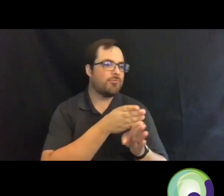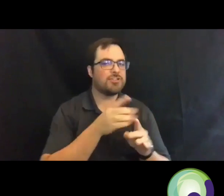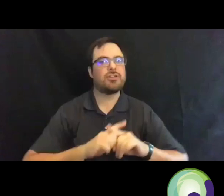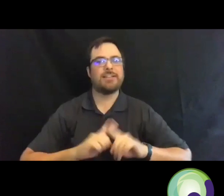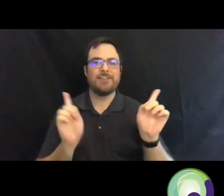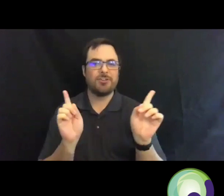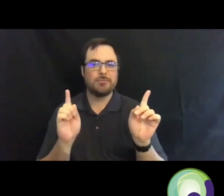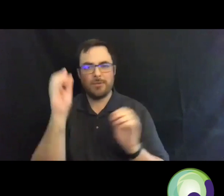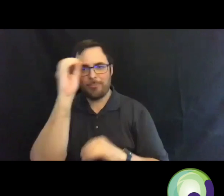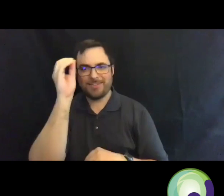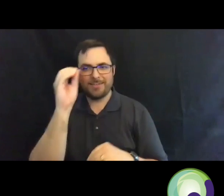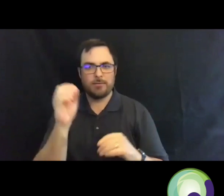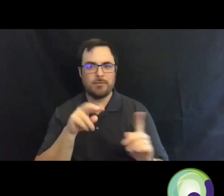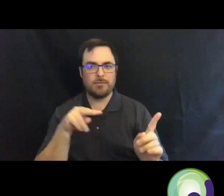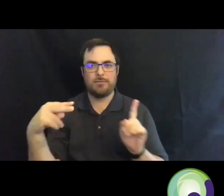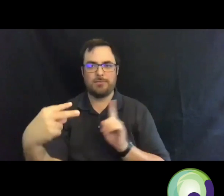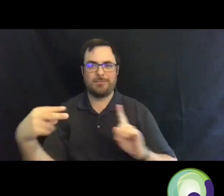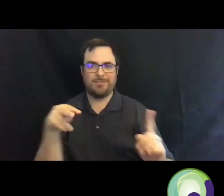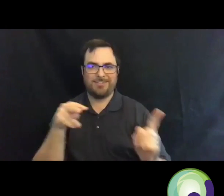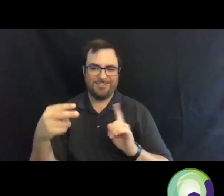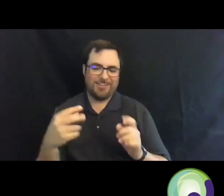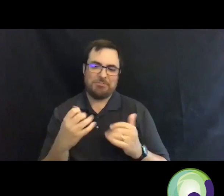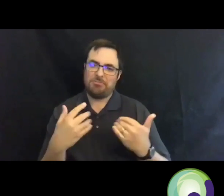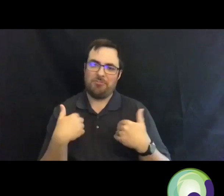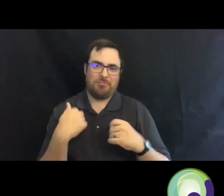You know we've all had those conversations or hopefully we're strong